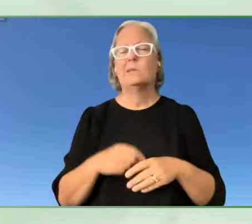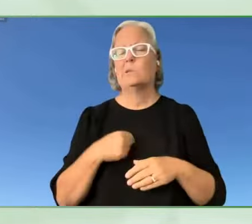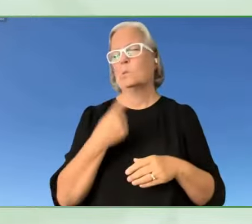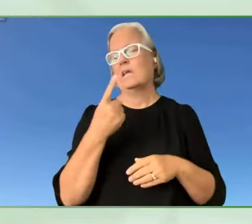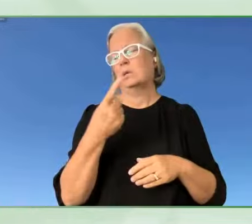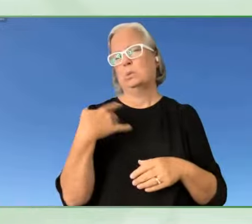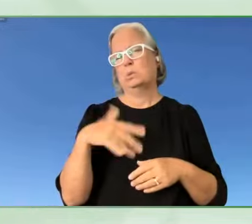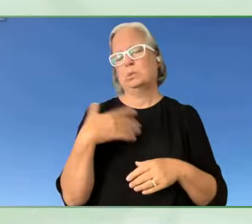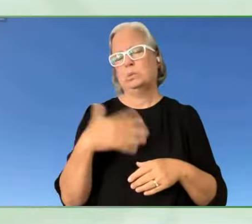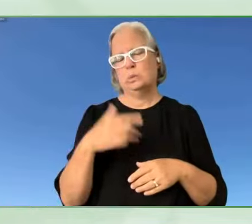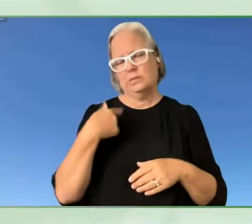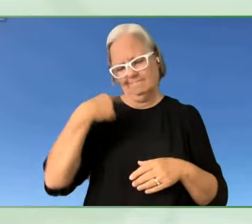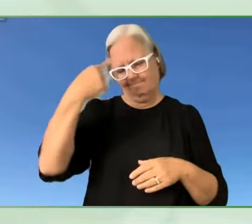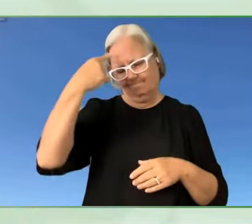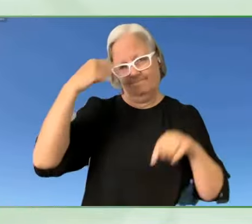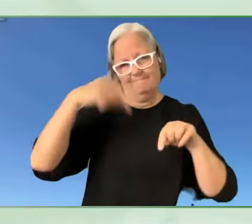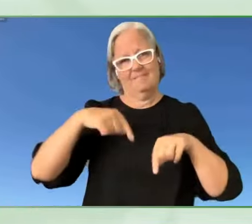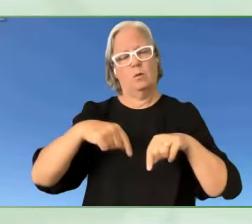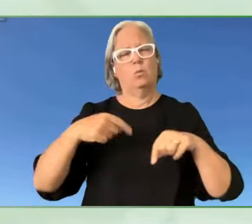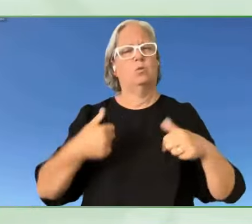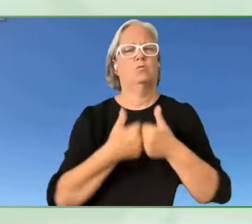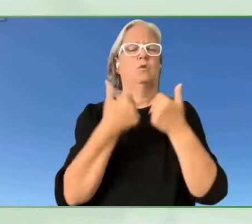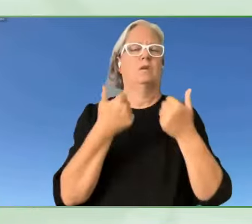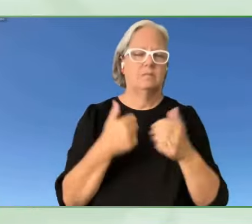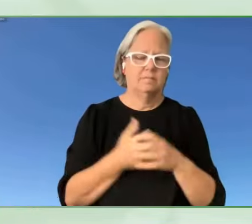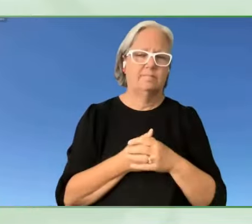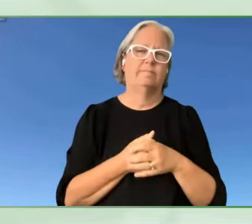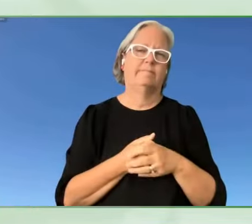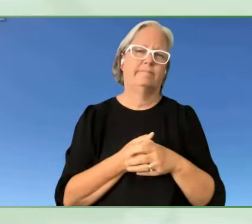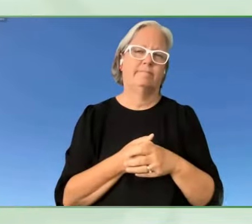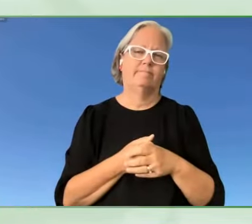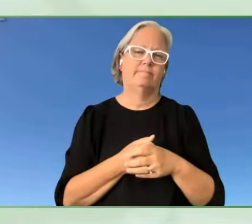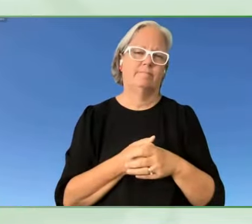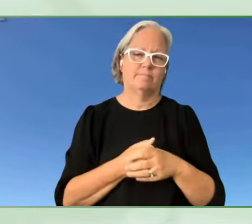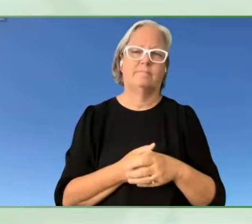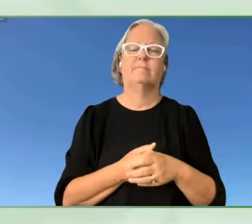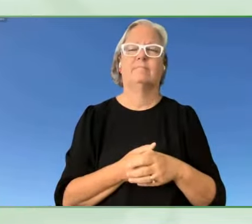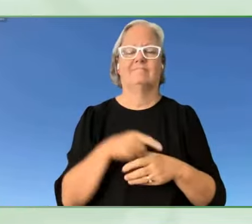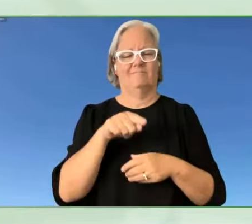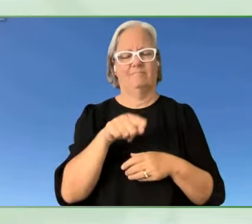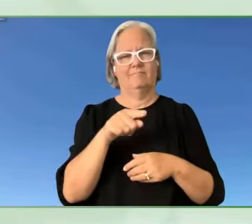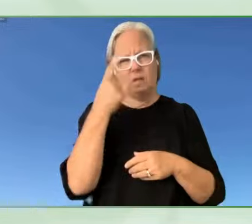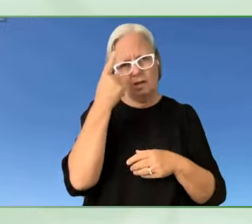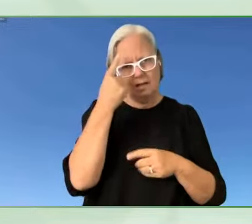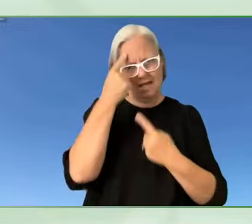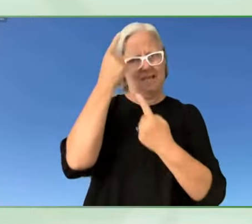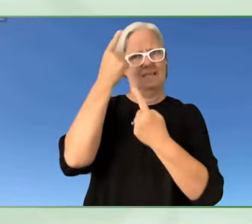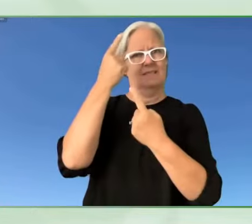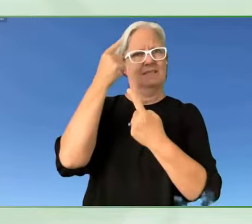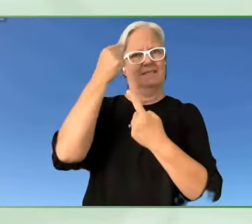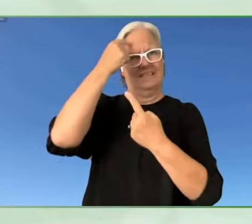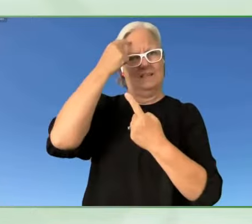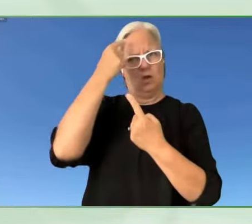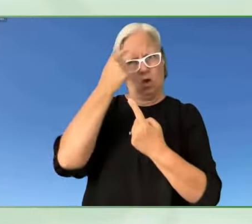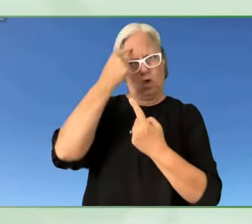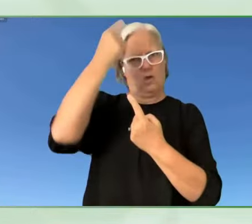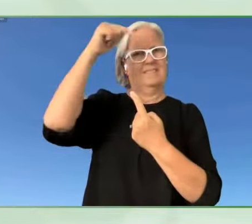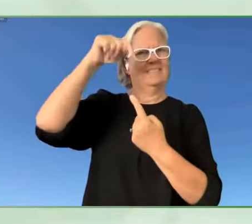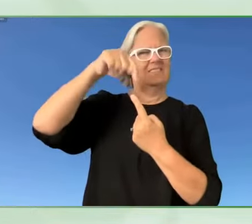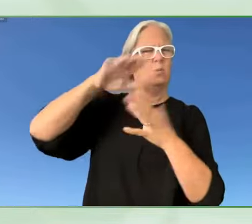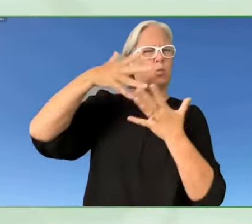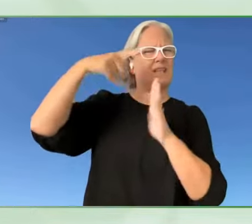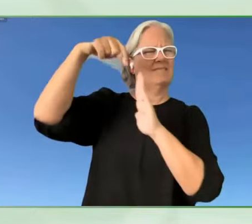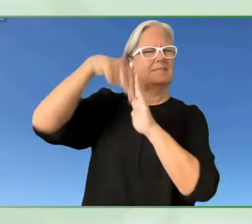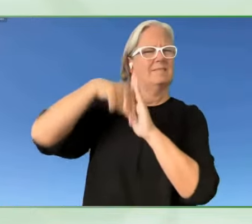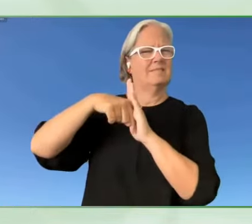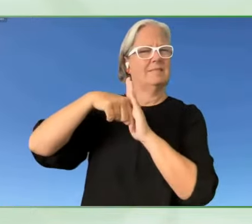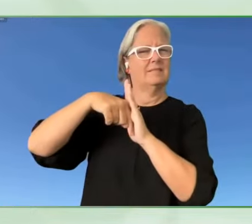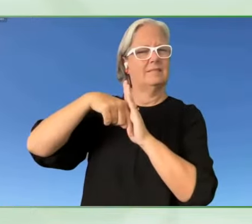and maybe even using universal design for learning in education.